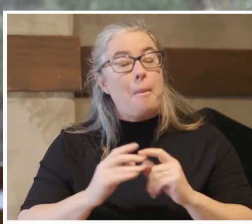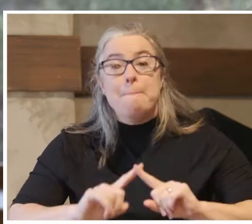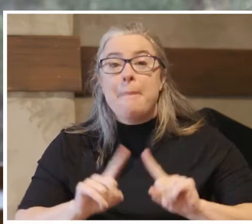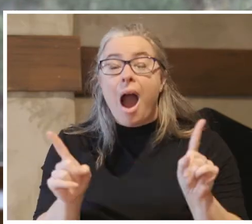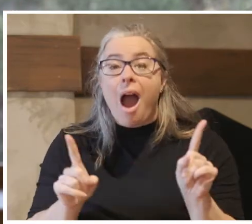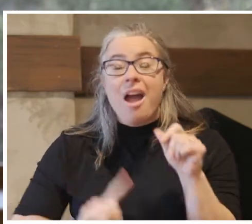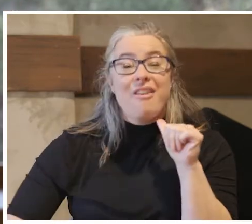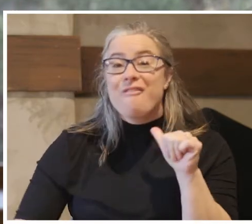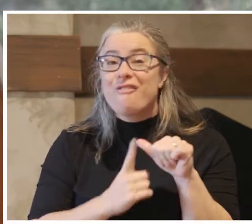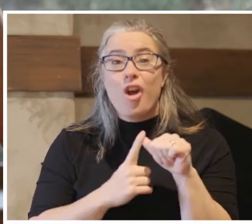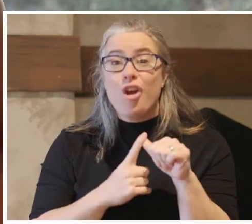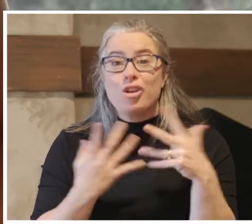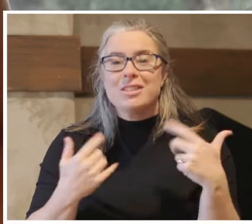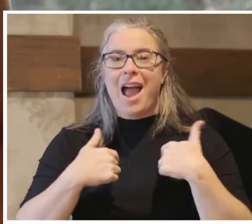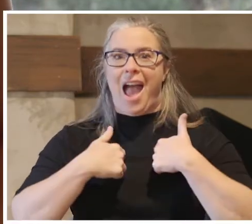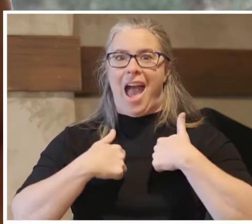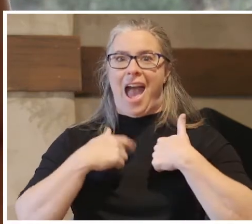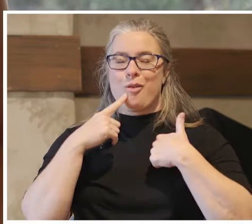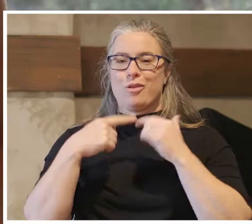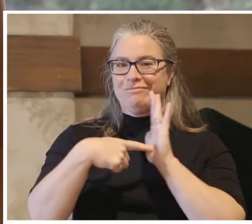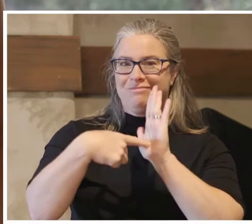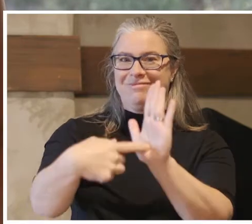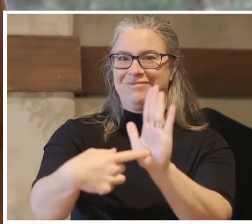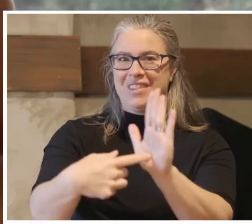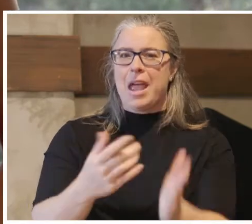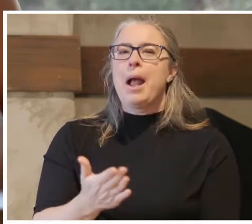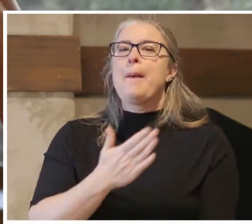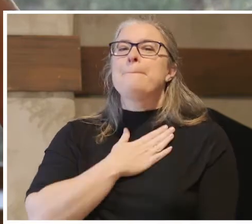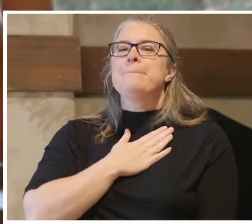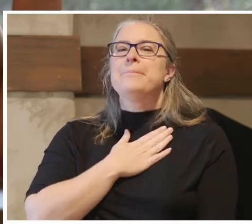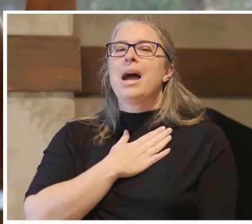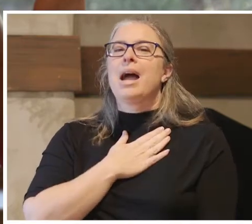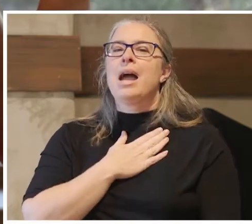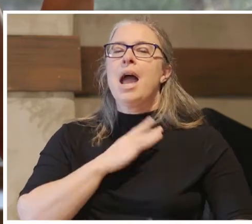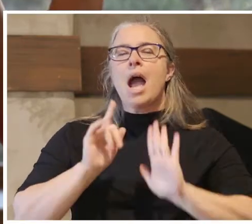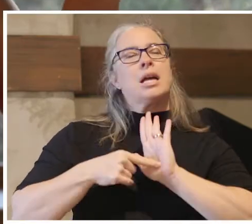But first I want to present to you my expose